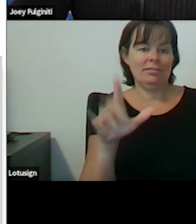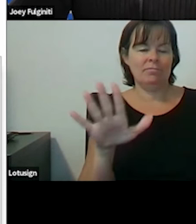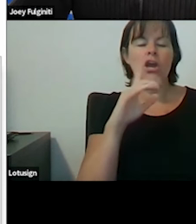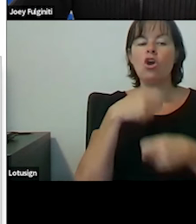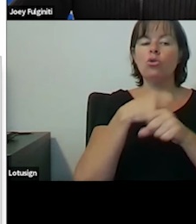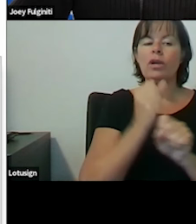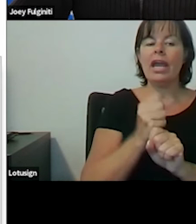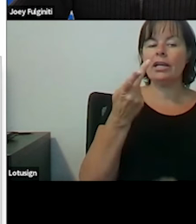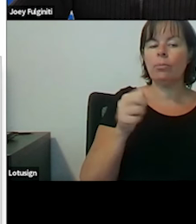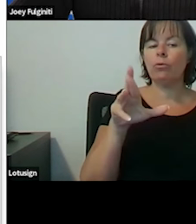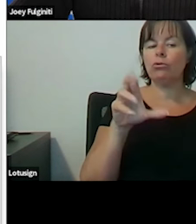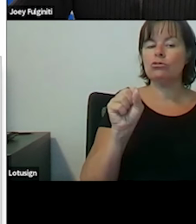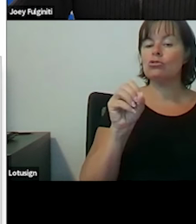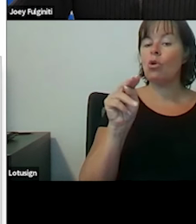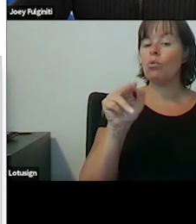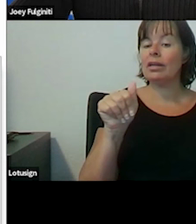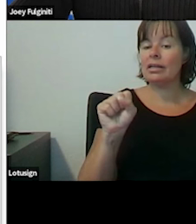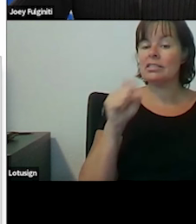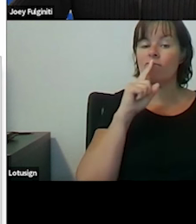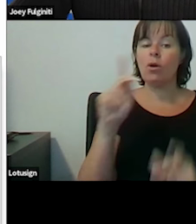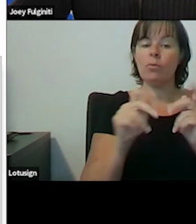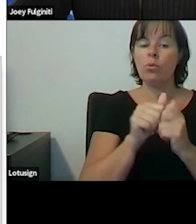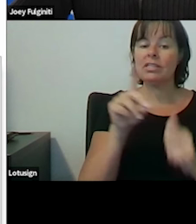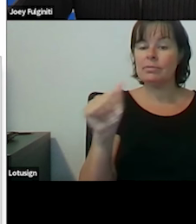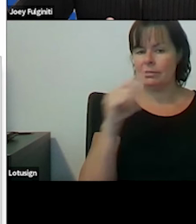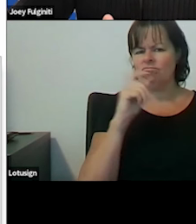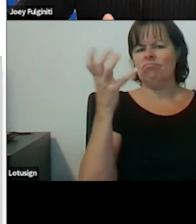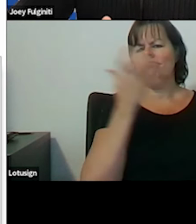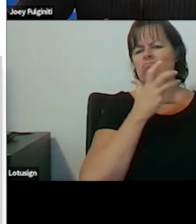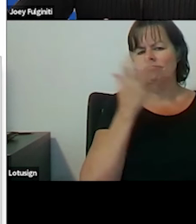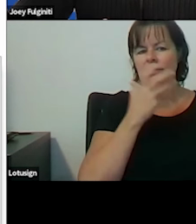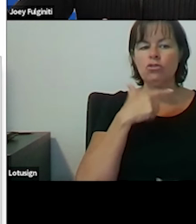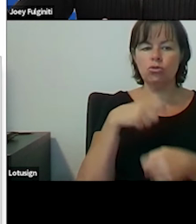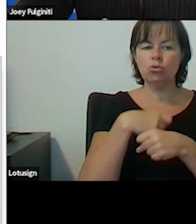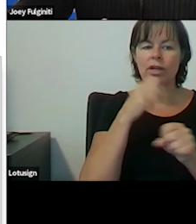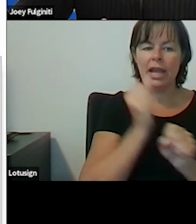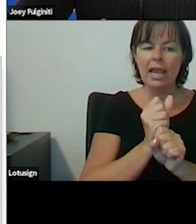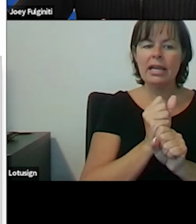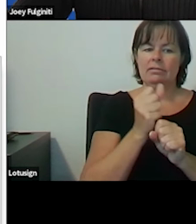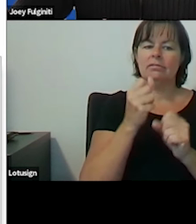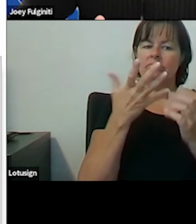people with disabilities can be an invaluable for creating exclusive and accessibility products so